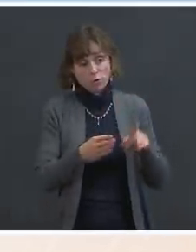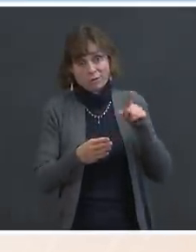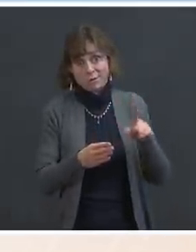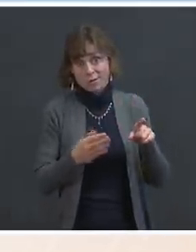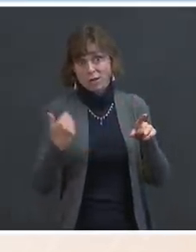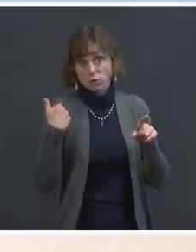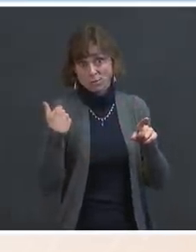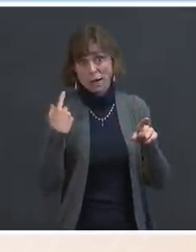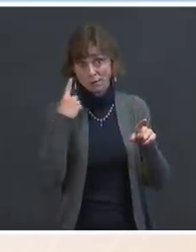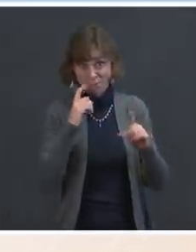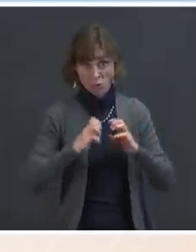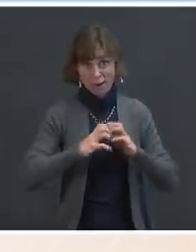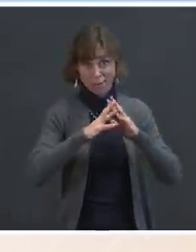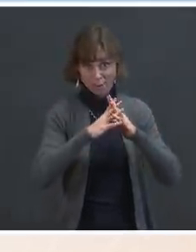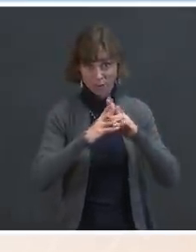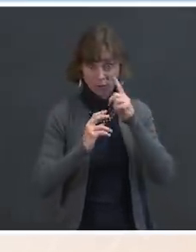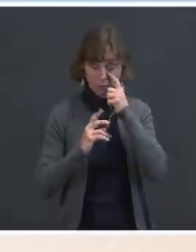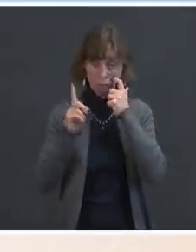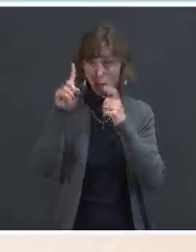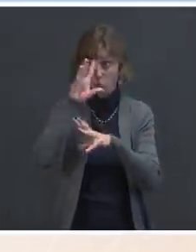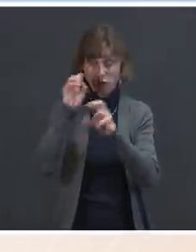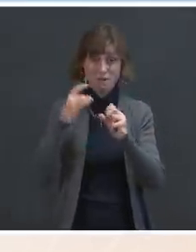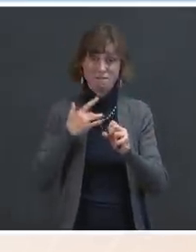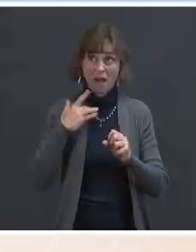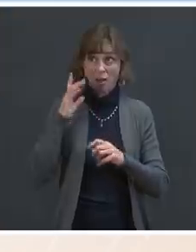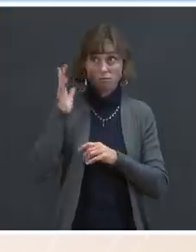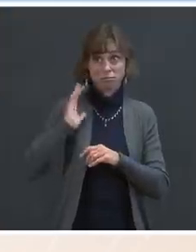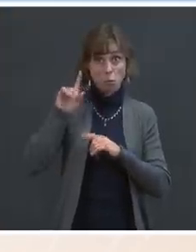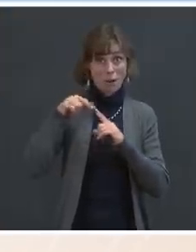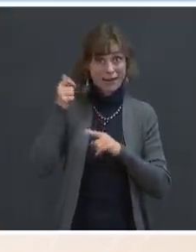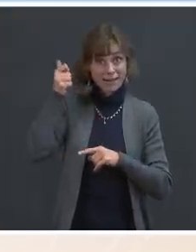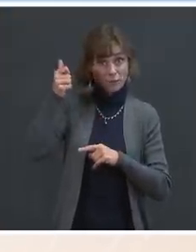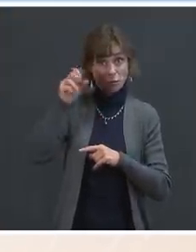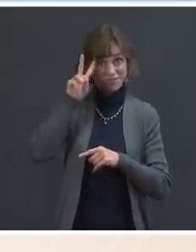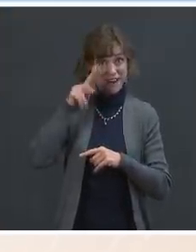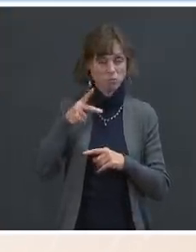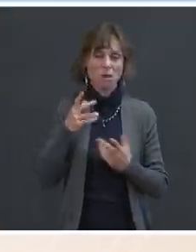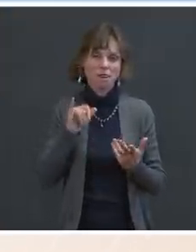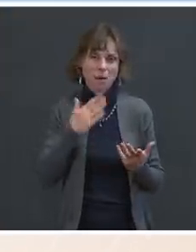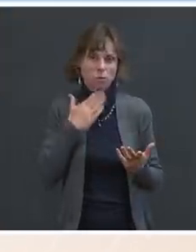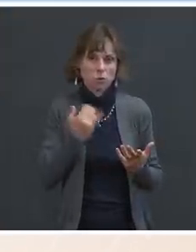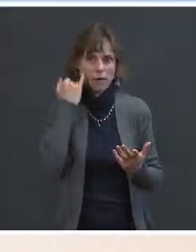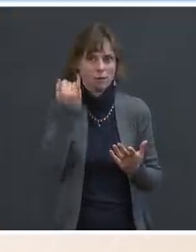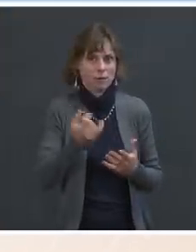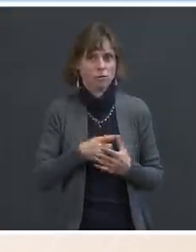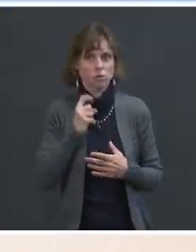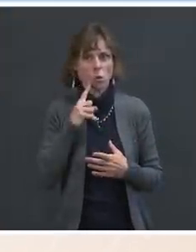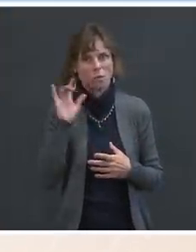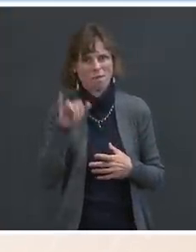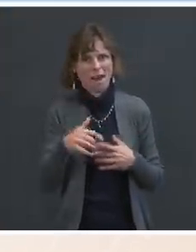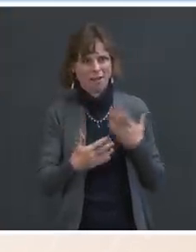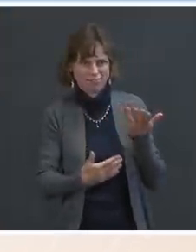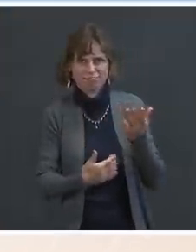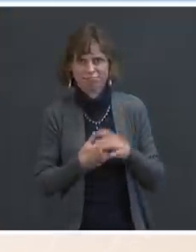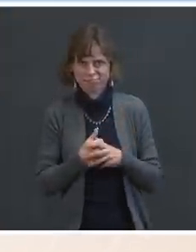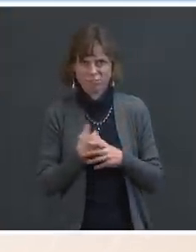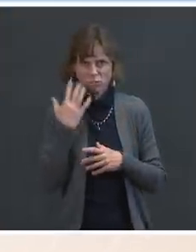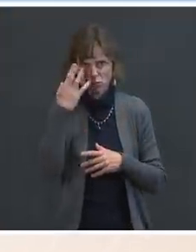That's something the President felt worked when he was Vice President. And so it was an indication of that. But there are a number of Cabinet members